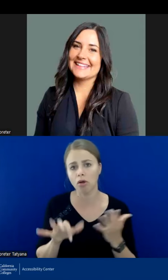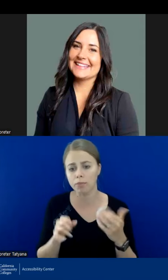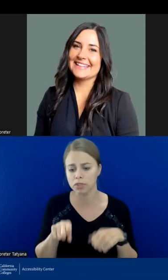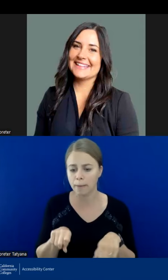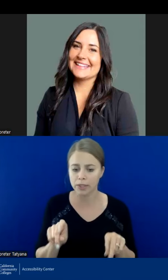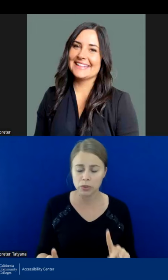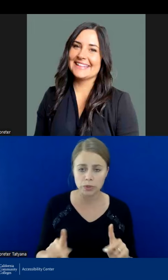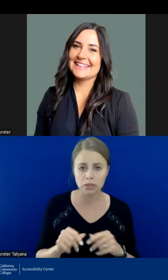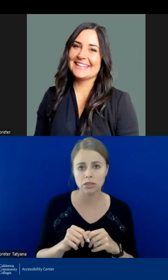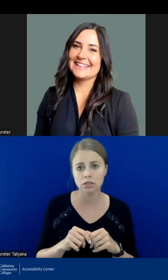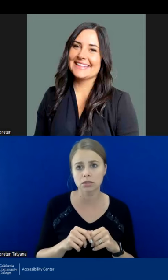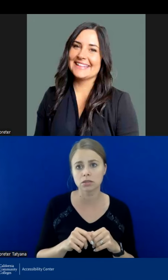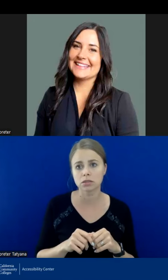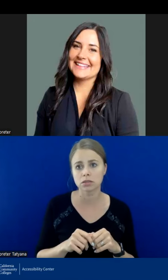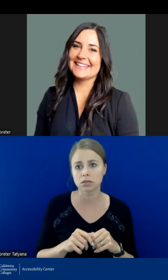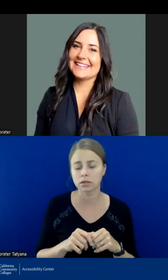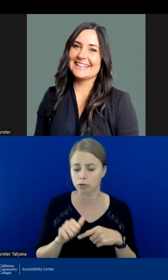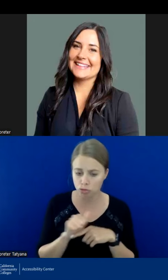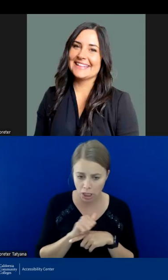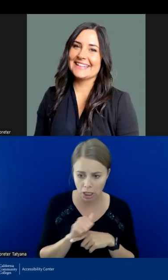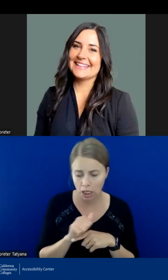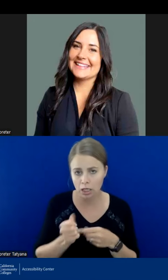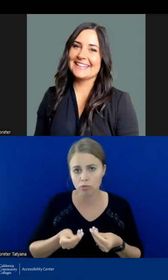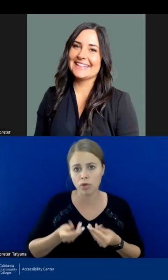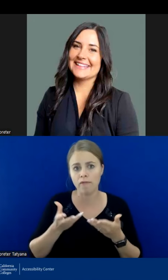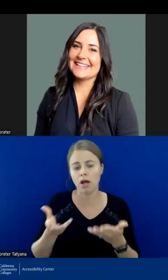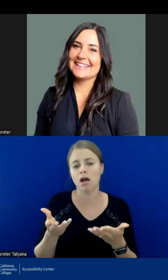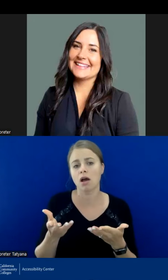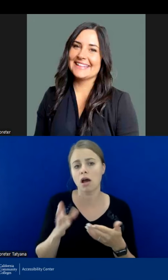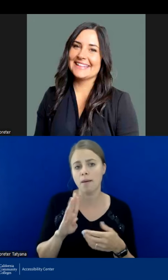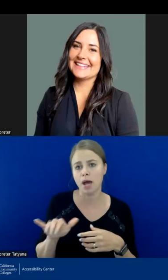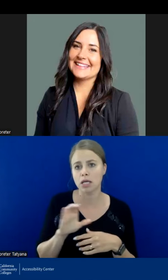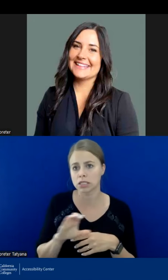for training provided by CCC accessibility center.